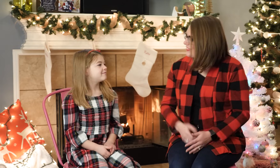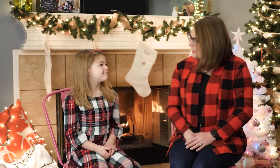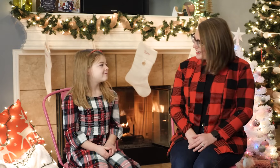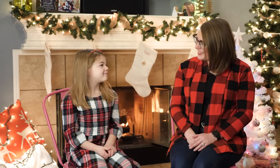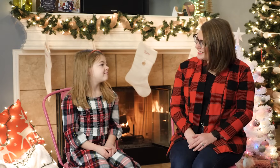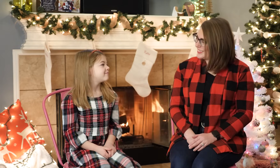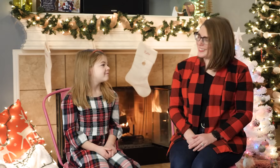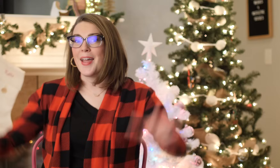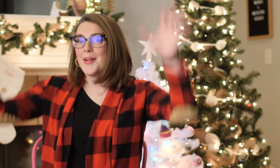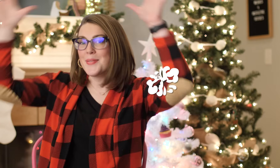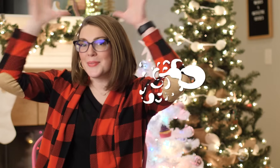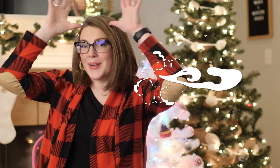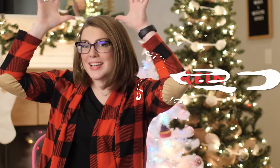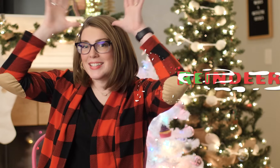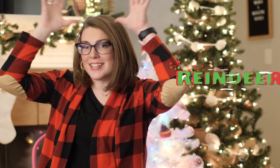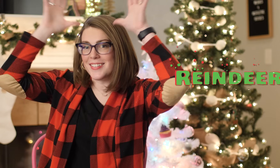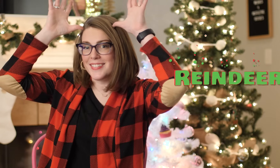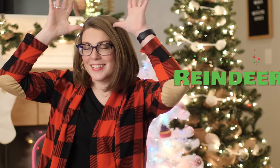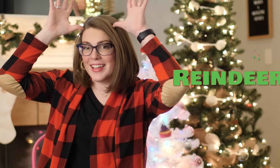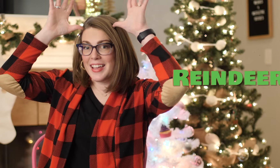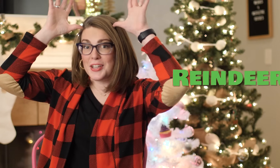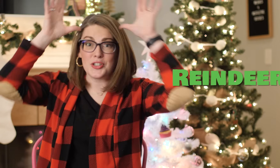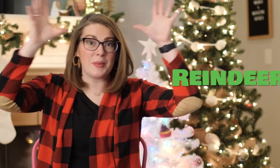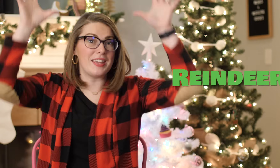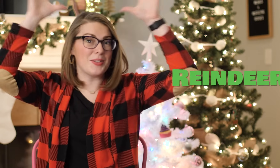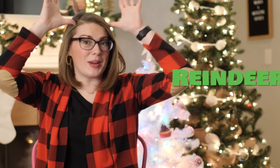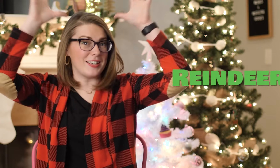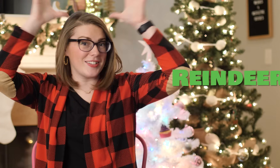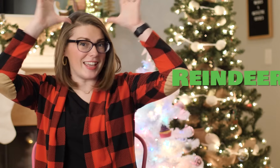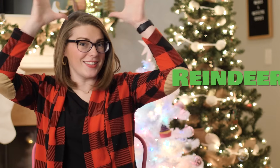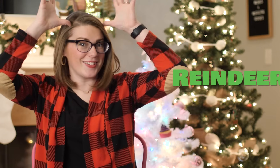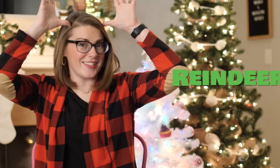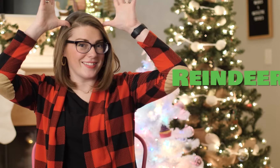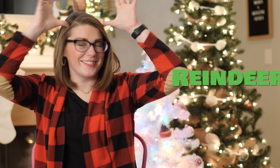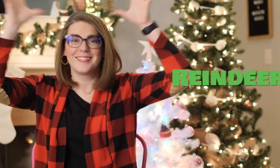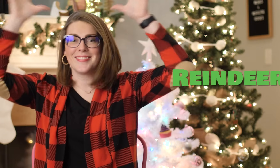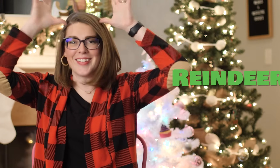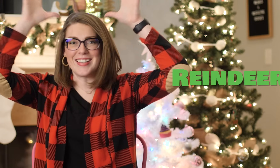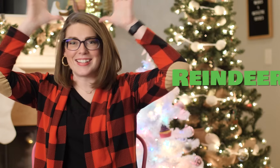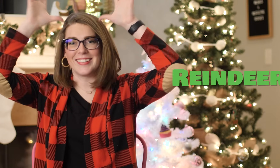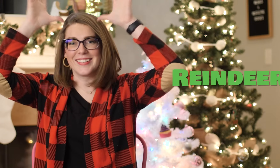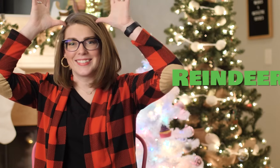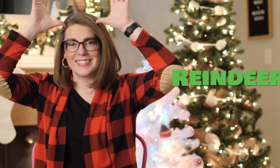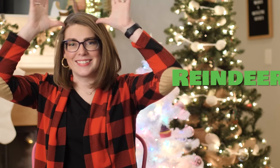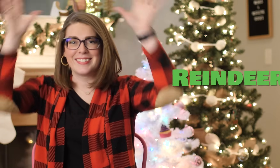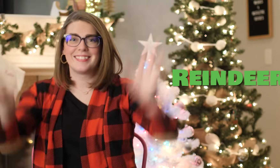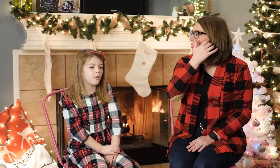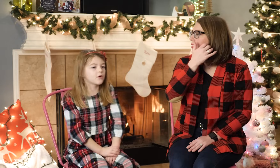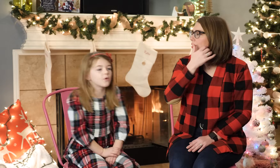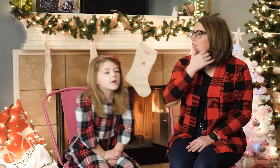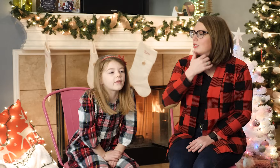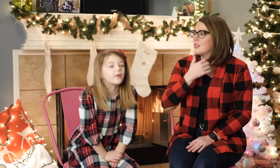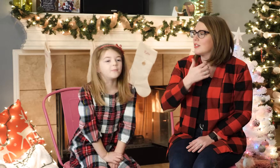Very good. REINDEER Because you're making the reindeer's antlers. REINDEER I'm gonna go and get them.